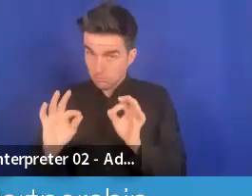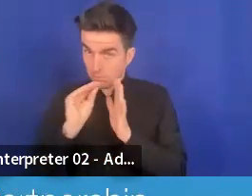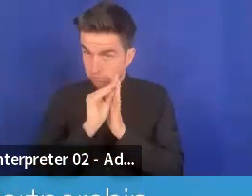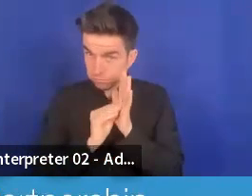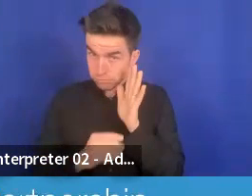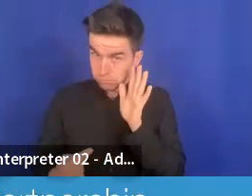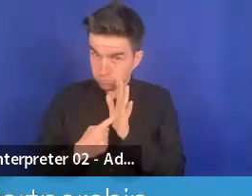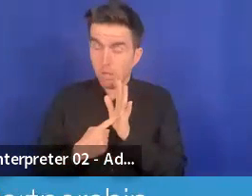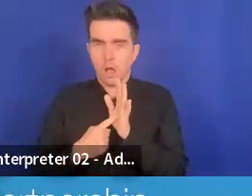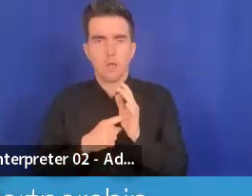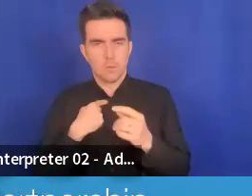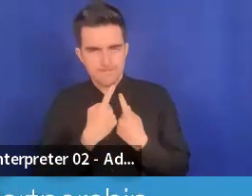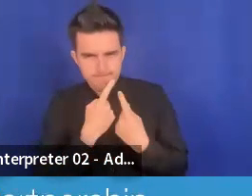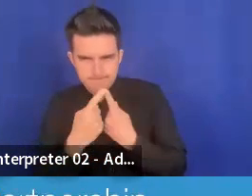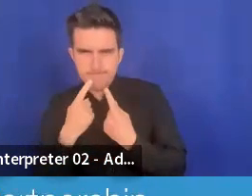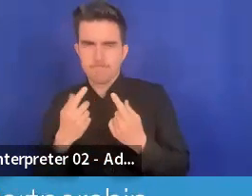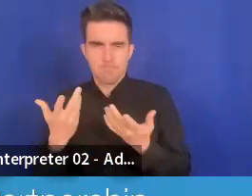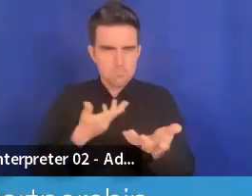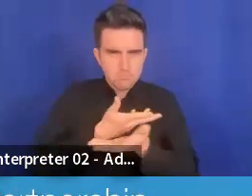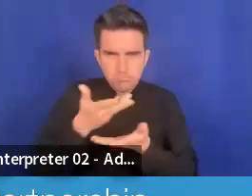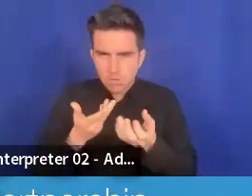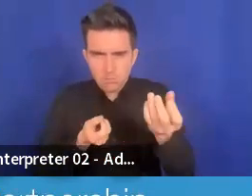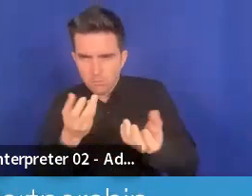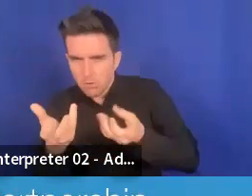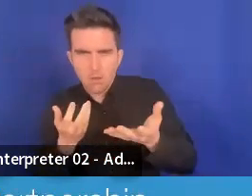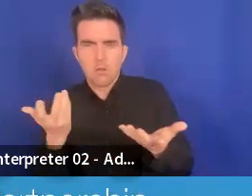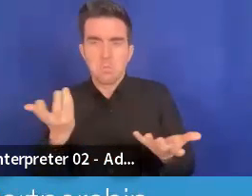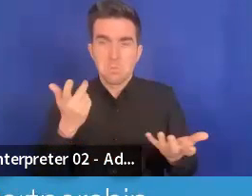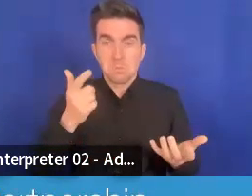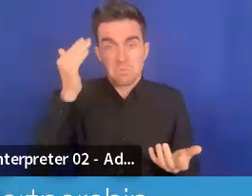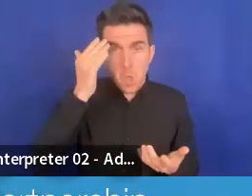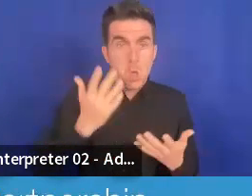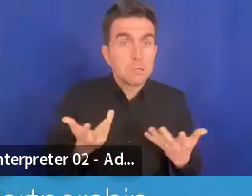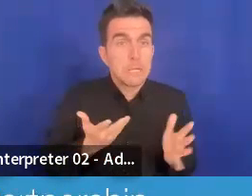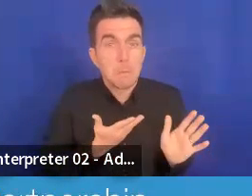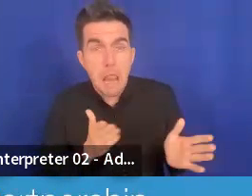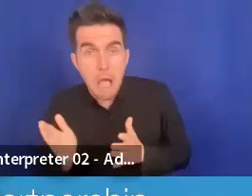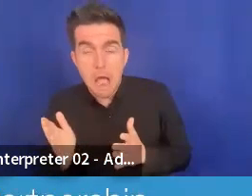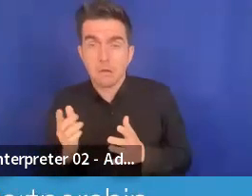is being planned, where, and when to plan your participation accordingly.